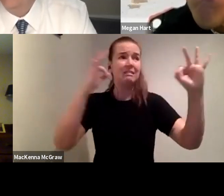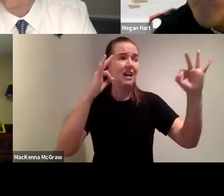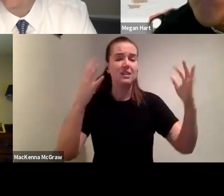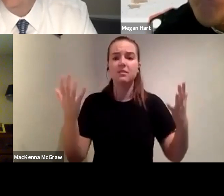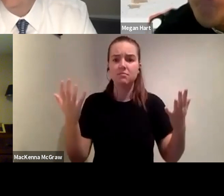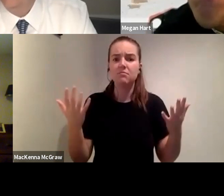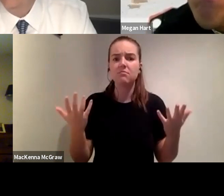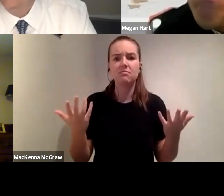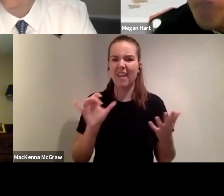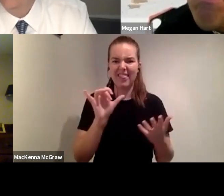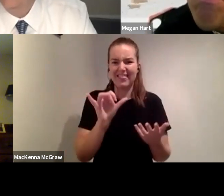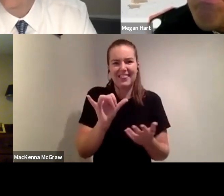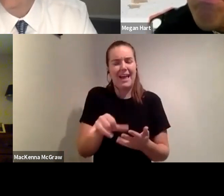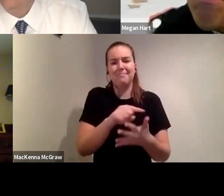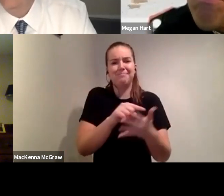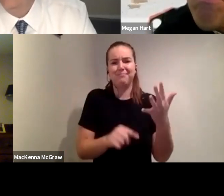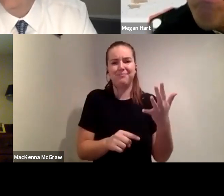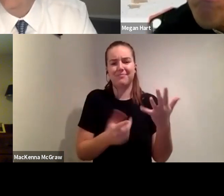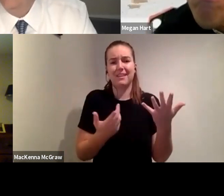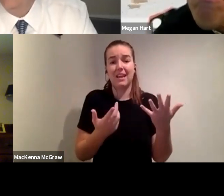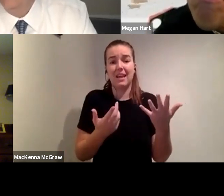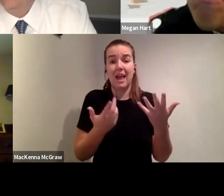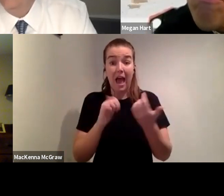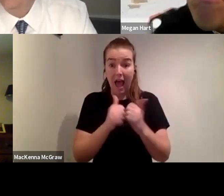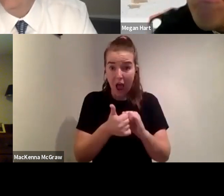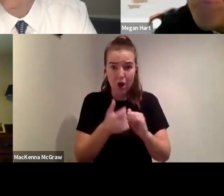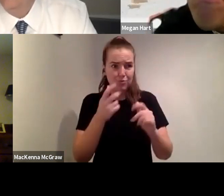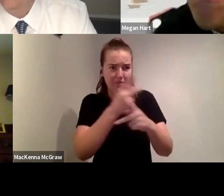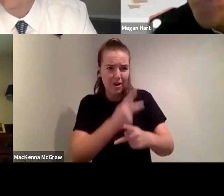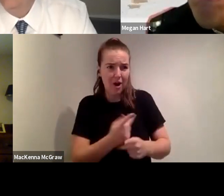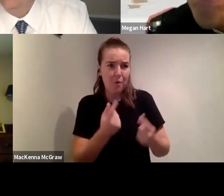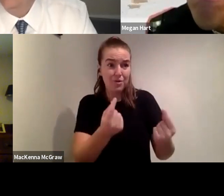Whether it is dictation software, noise canceling headphones, a safer place to work.